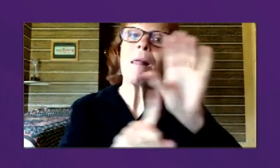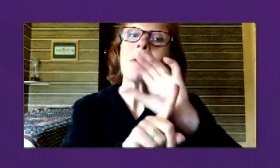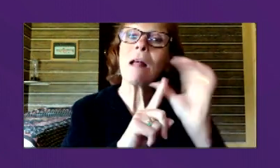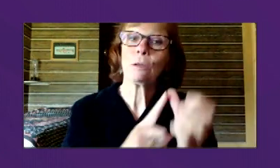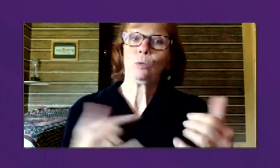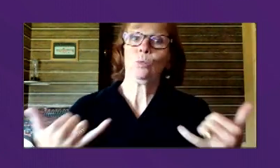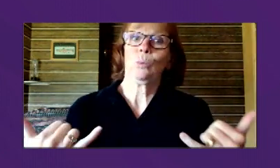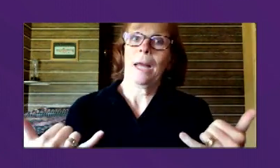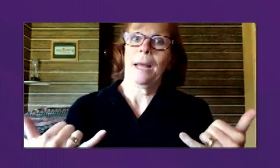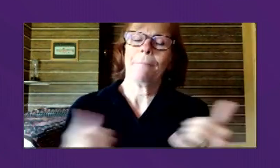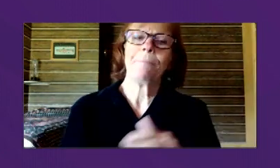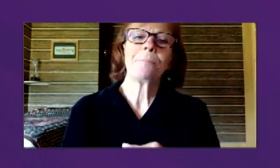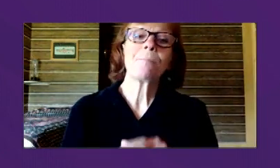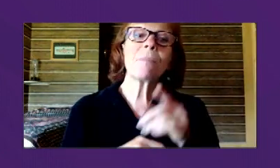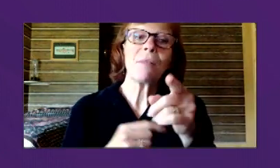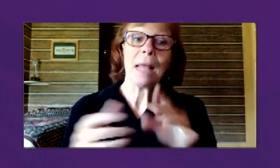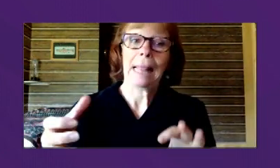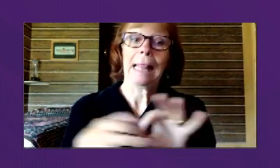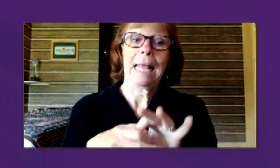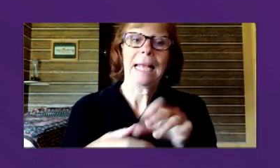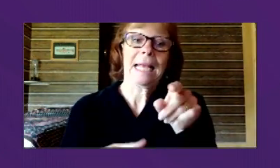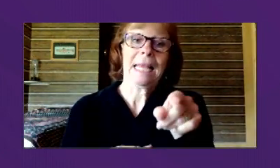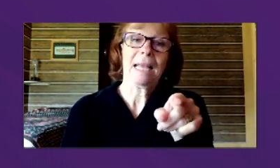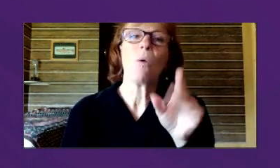The direct link will be dropping in the chat.